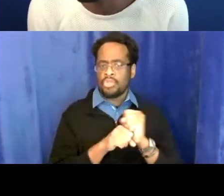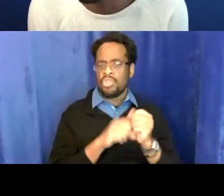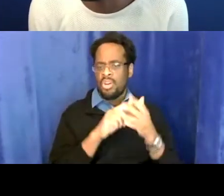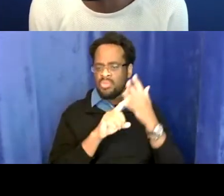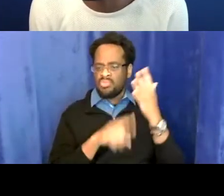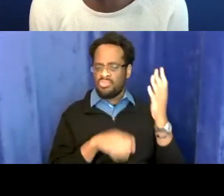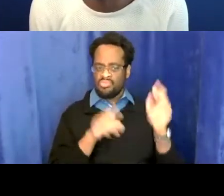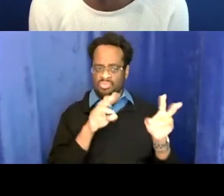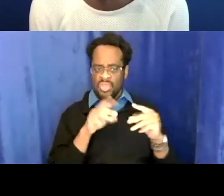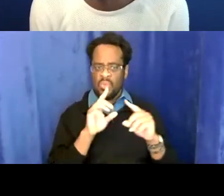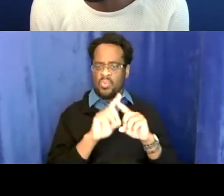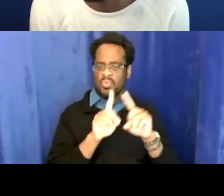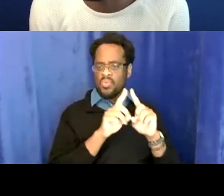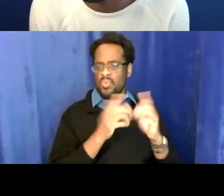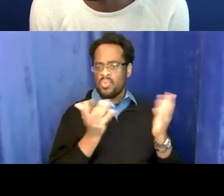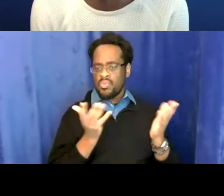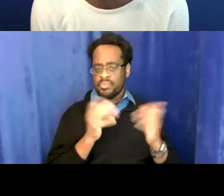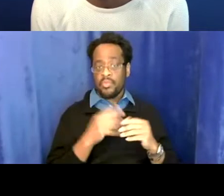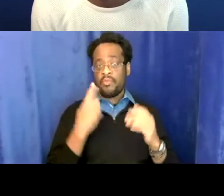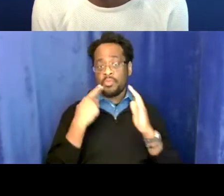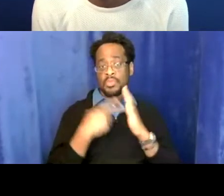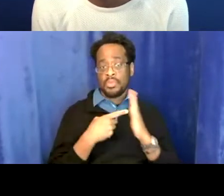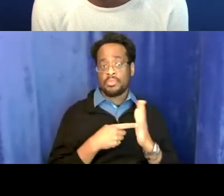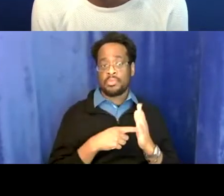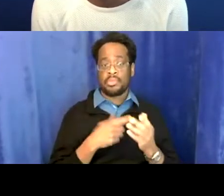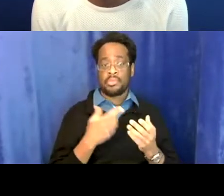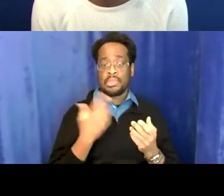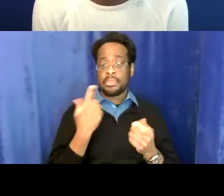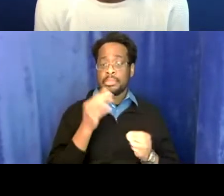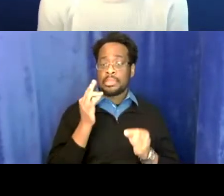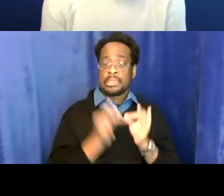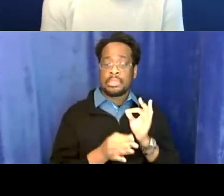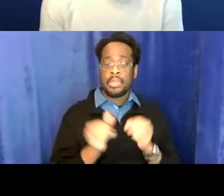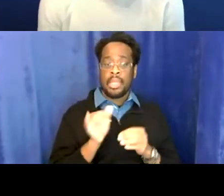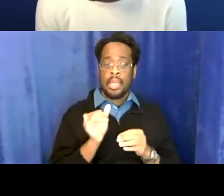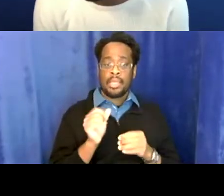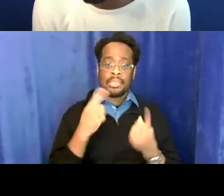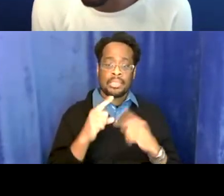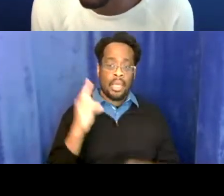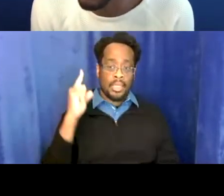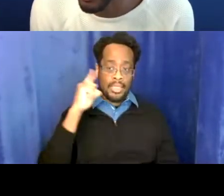the phrase and the sentence structure and the different um things that we've noticed there.